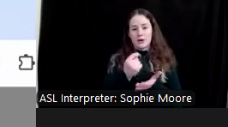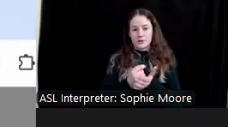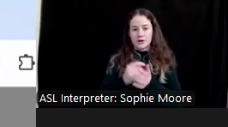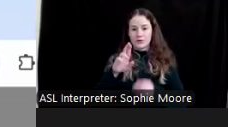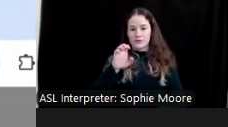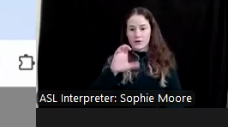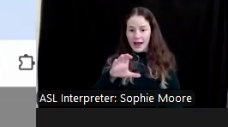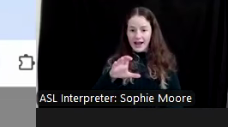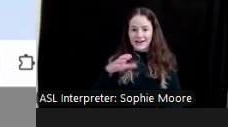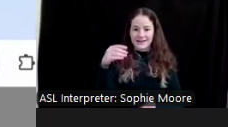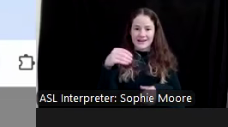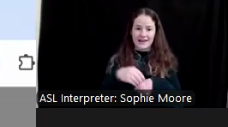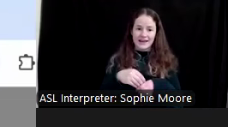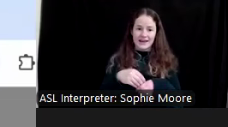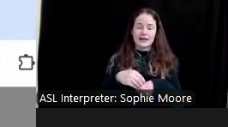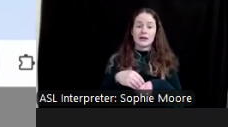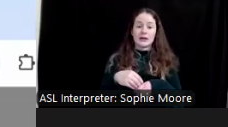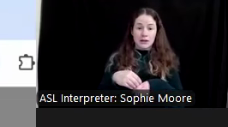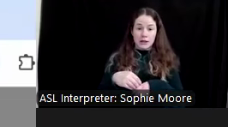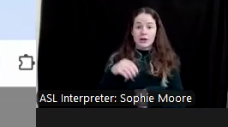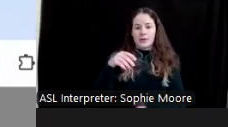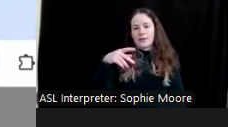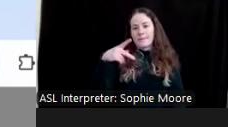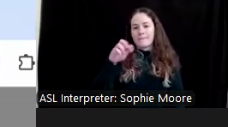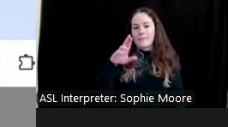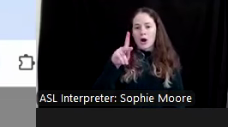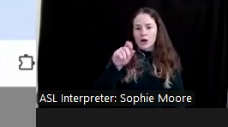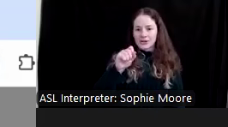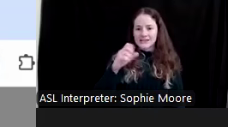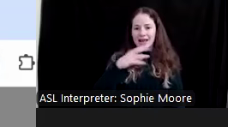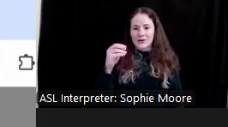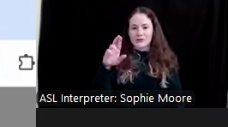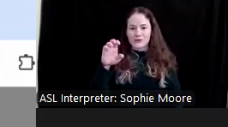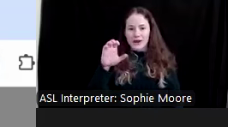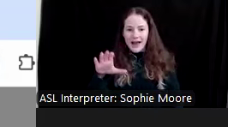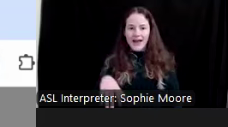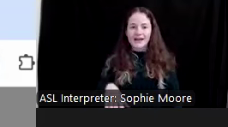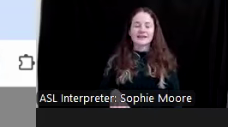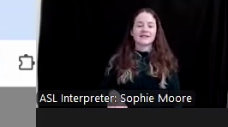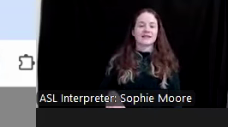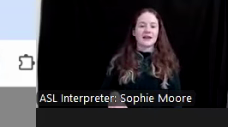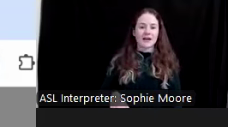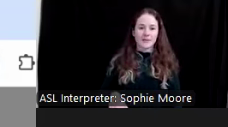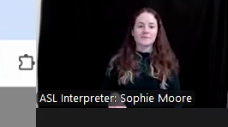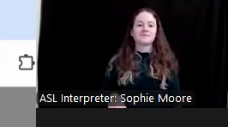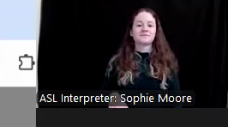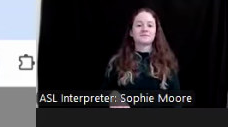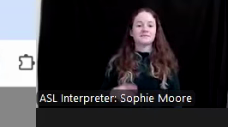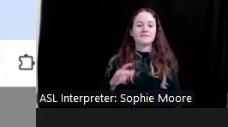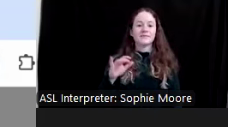county government parks and wreck. That was too many letters to put on here. Um, miracle league baseball, acing autism